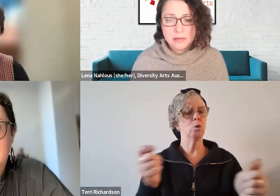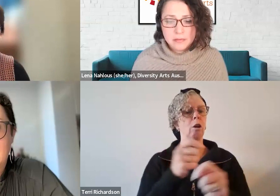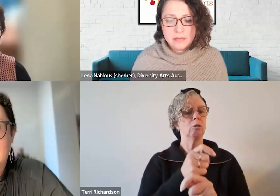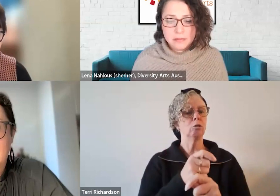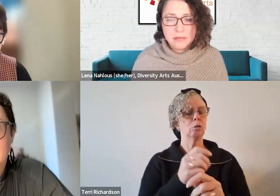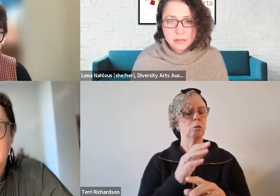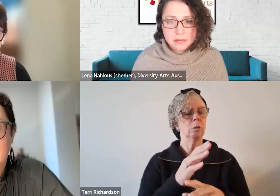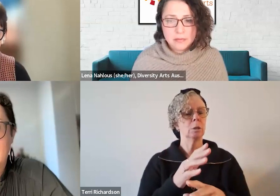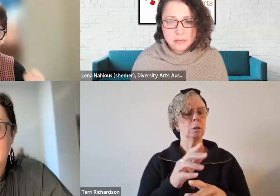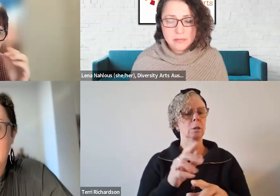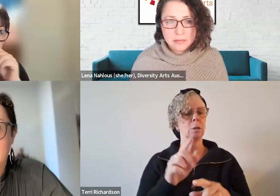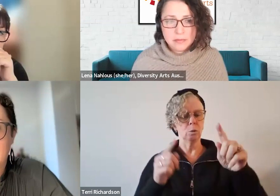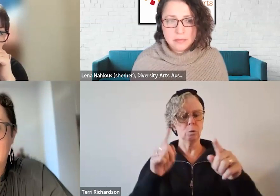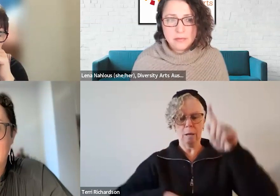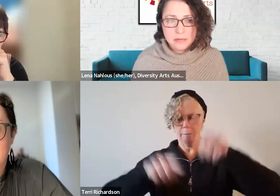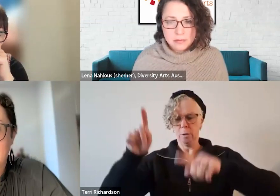to diversify what they deliver in terms of performance,